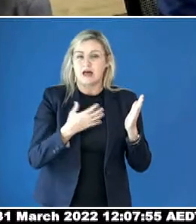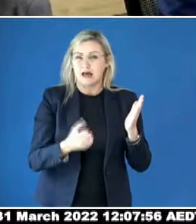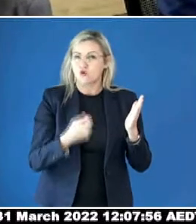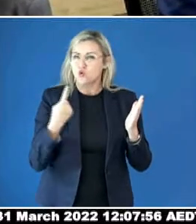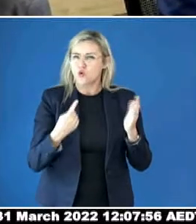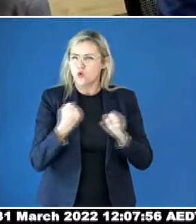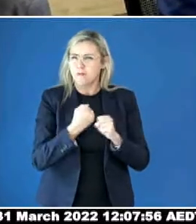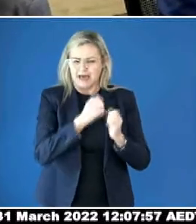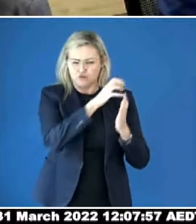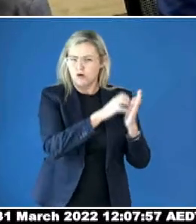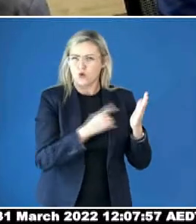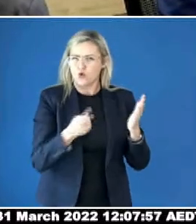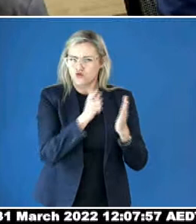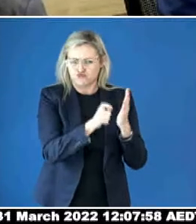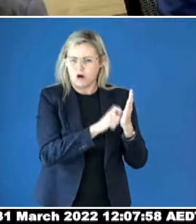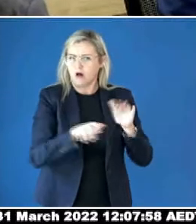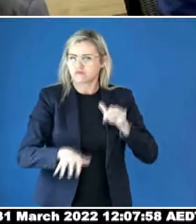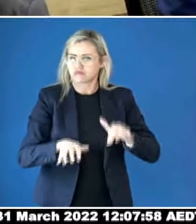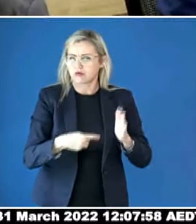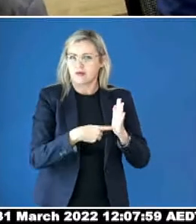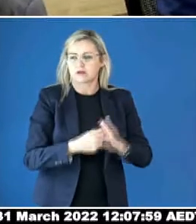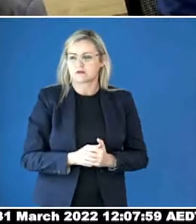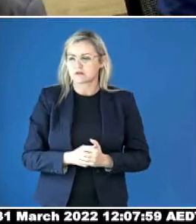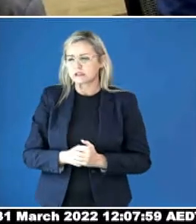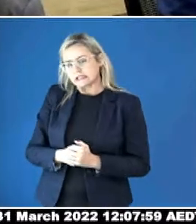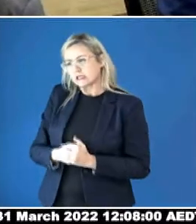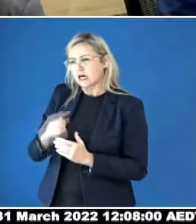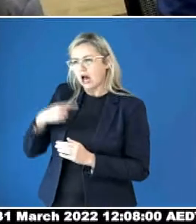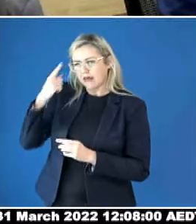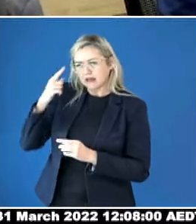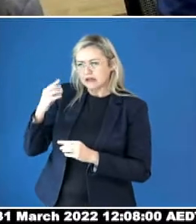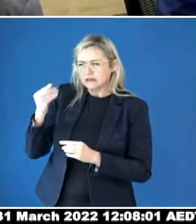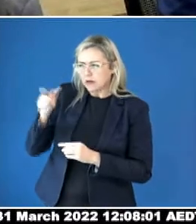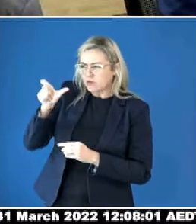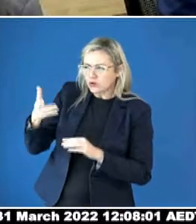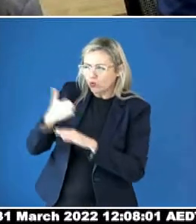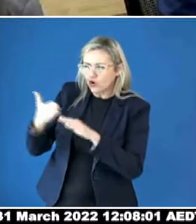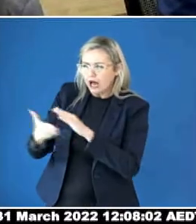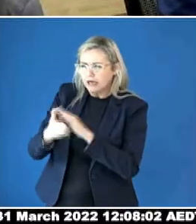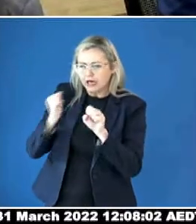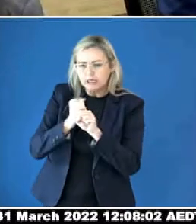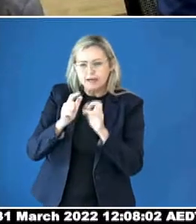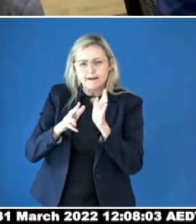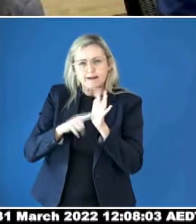I believe it's someone from our Governance, Risk and Assurance. And where does this report go to?